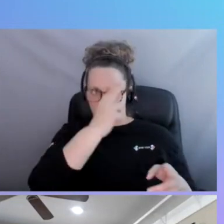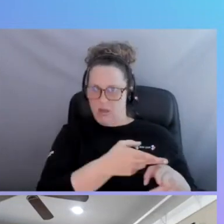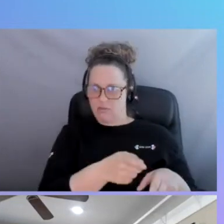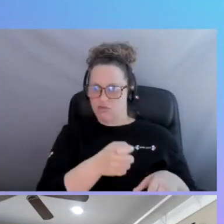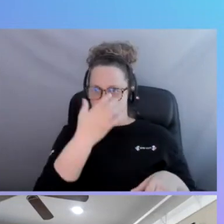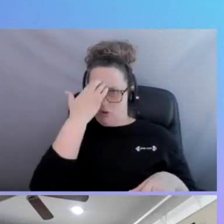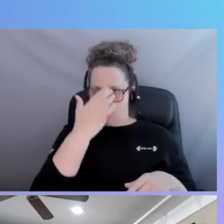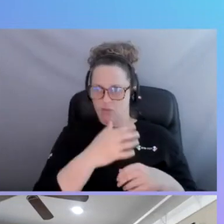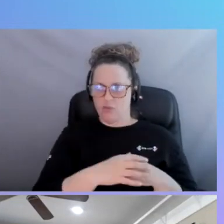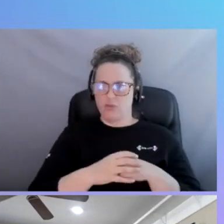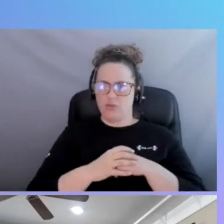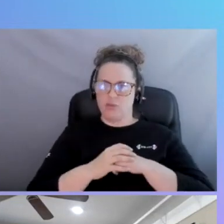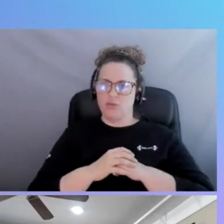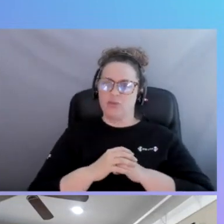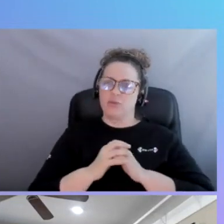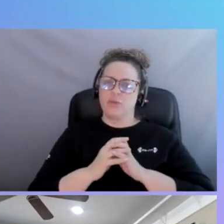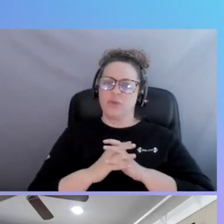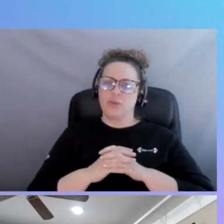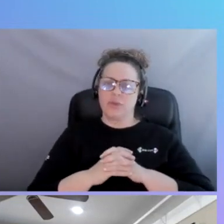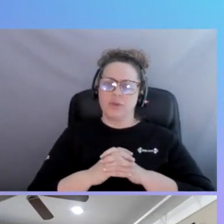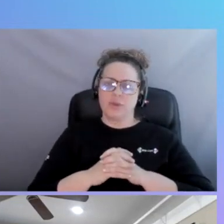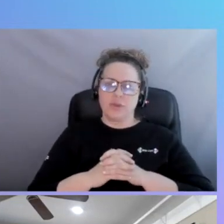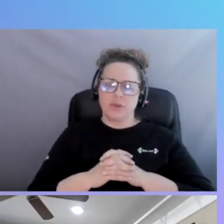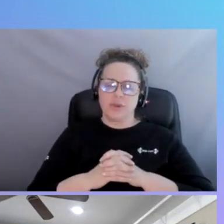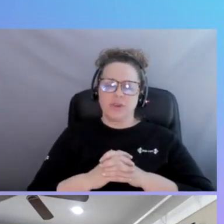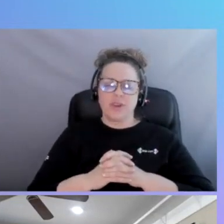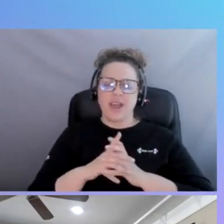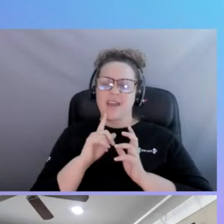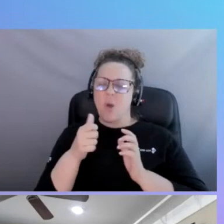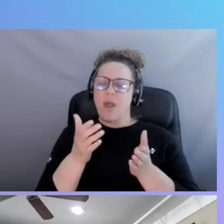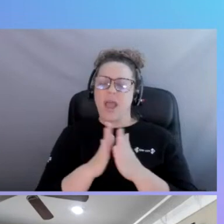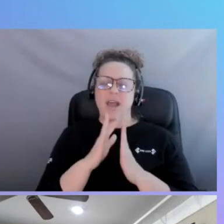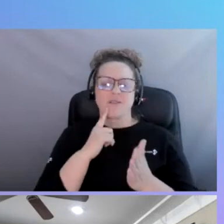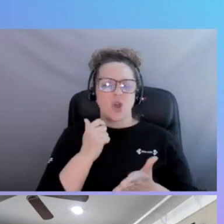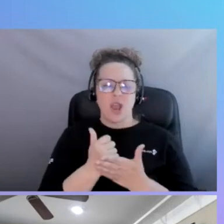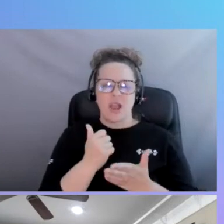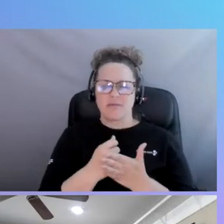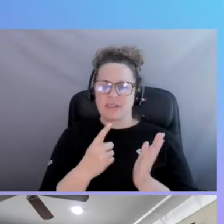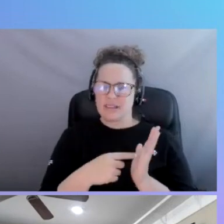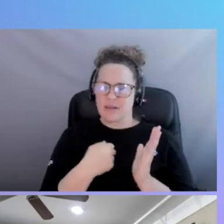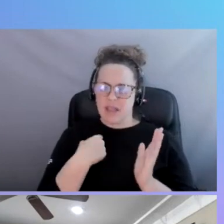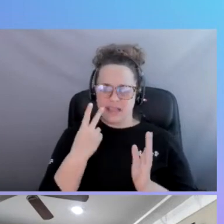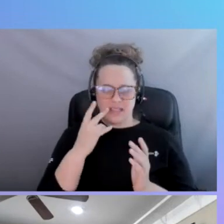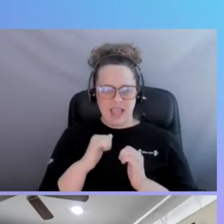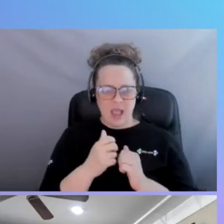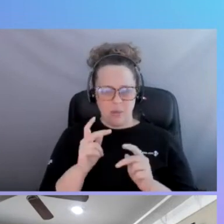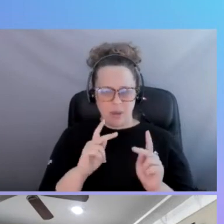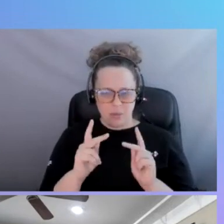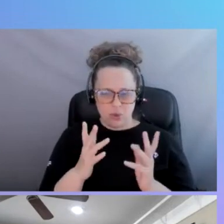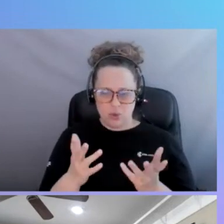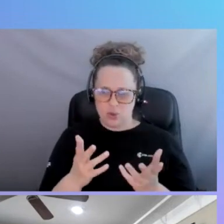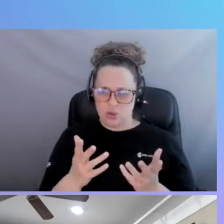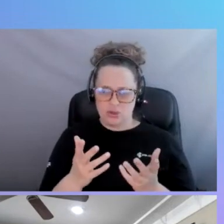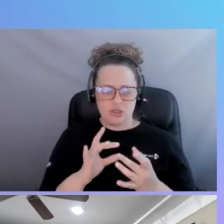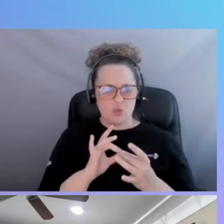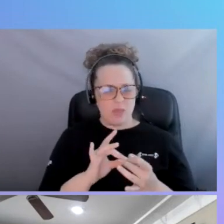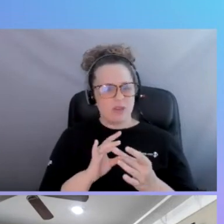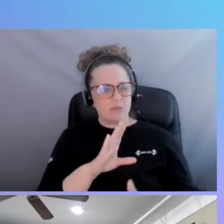on this. Don't always ask for help. Sometimes come by and just see how people are doing. Keep building that relationship and